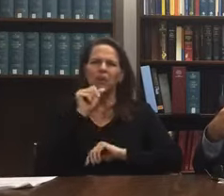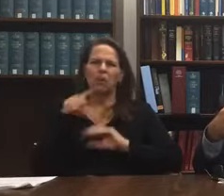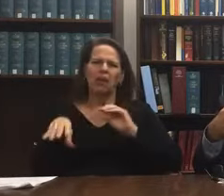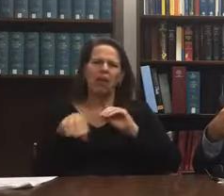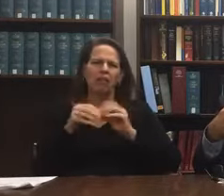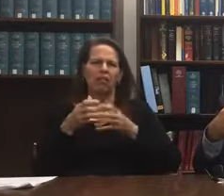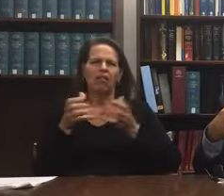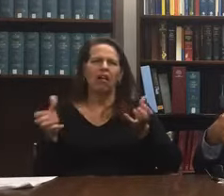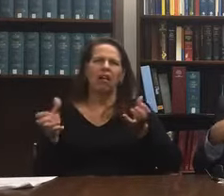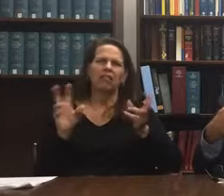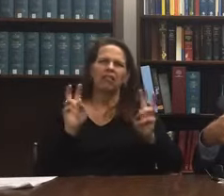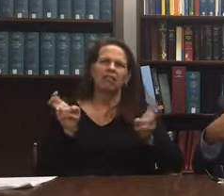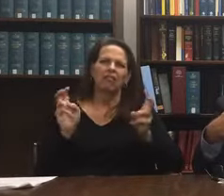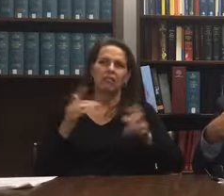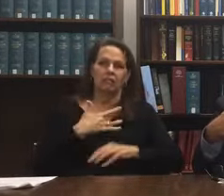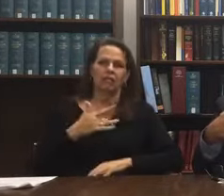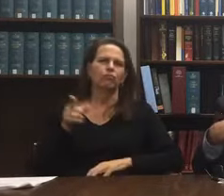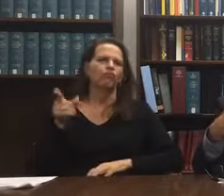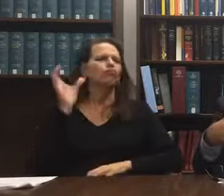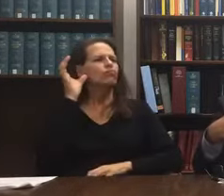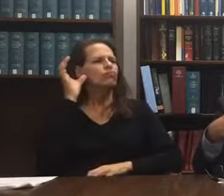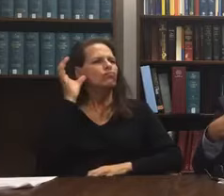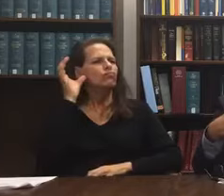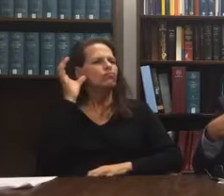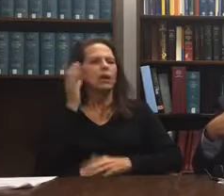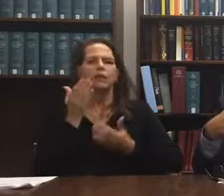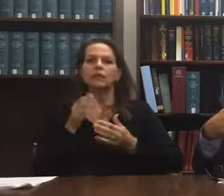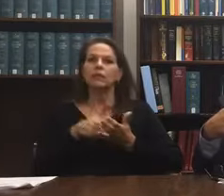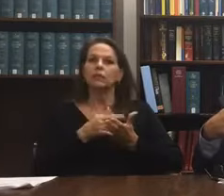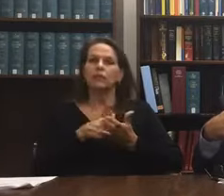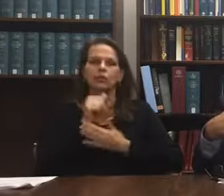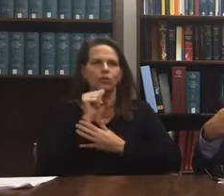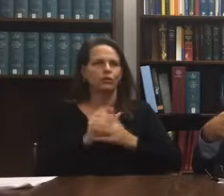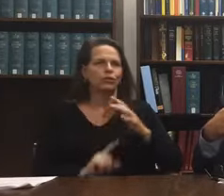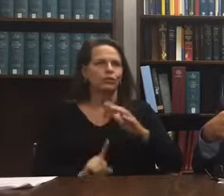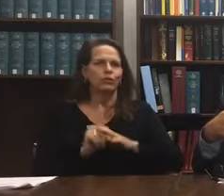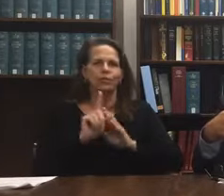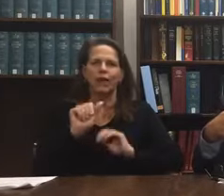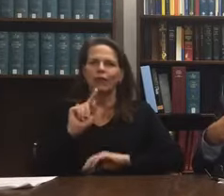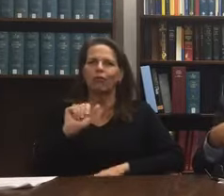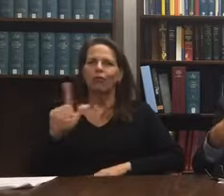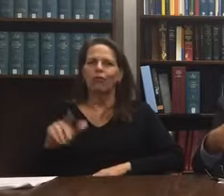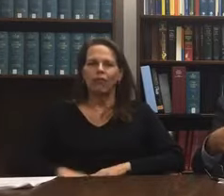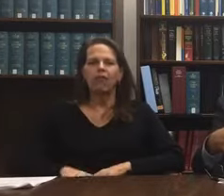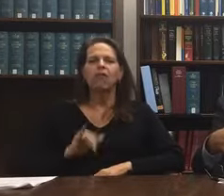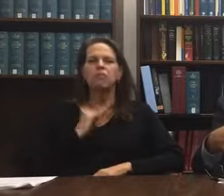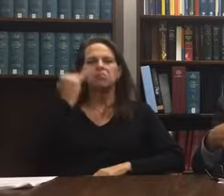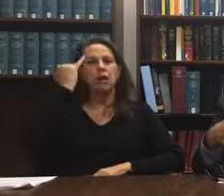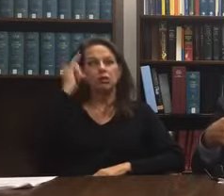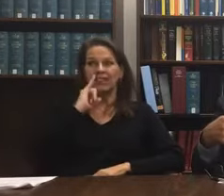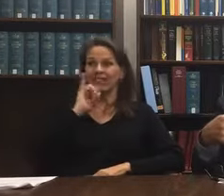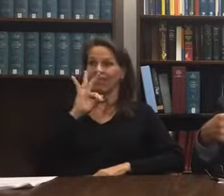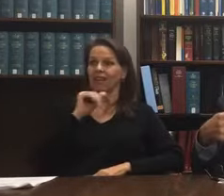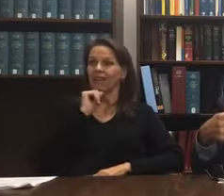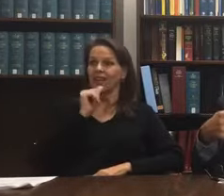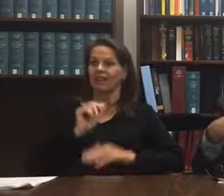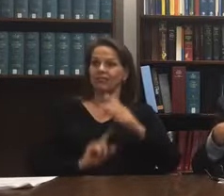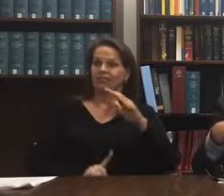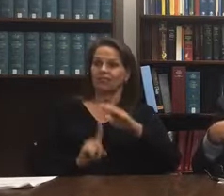sometimes they just listen in sometimes they don't show up at all I imagine in most cases if there's not an attorney on your side